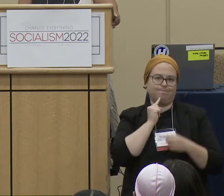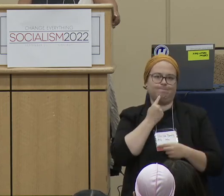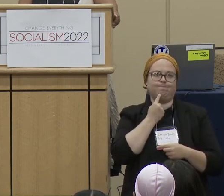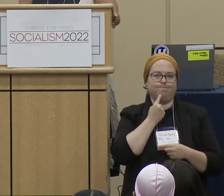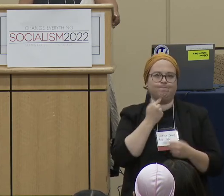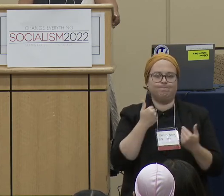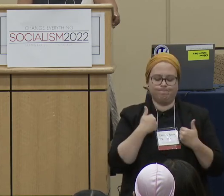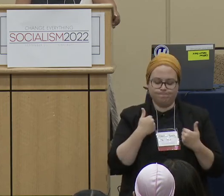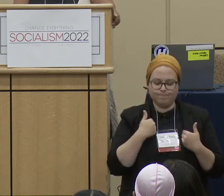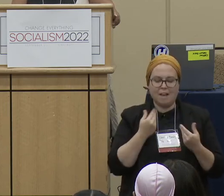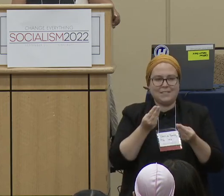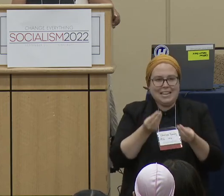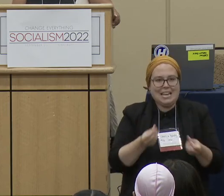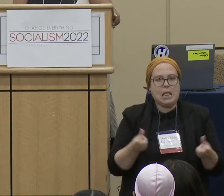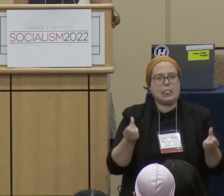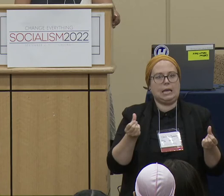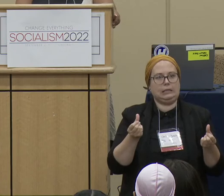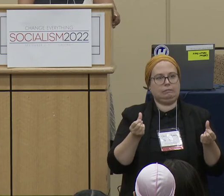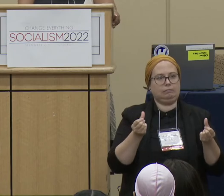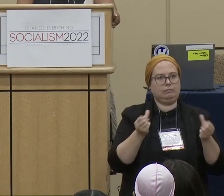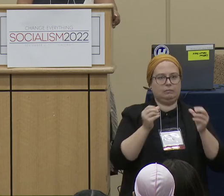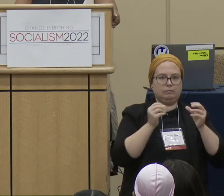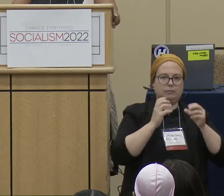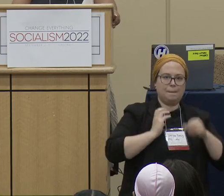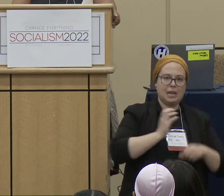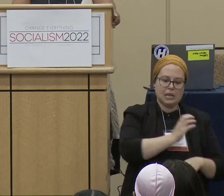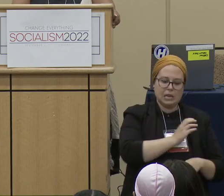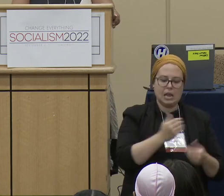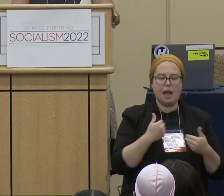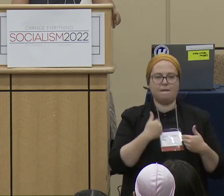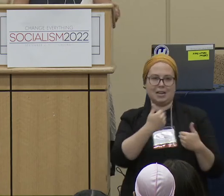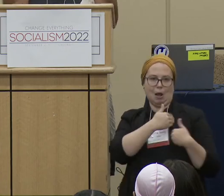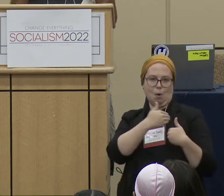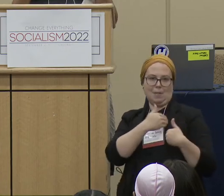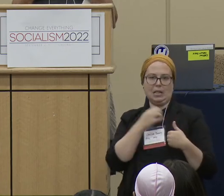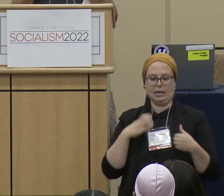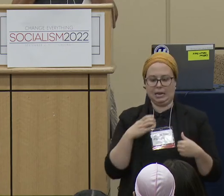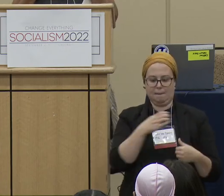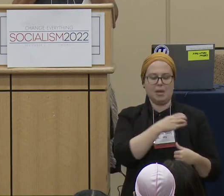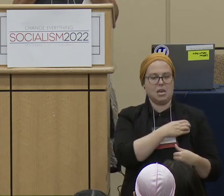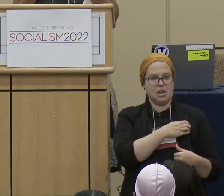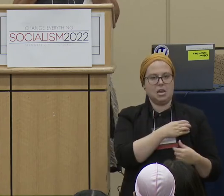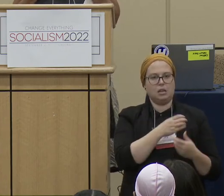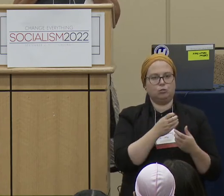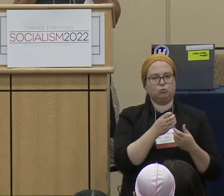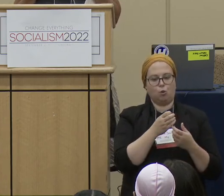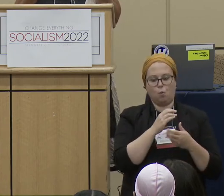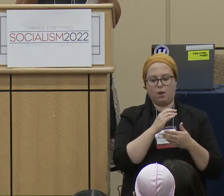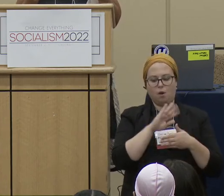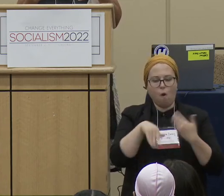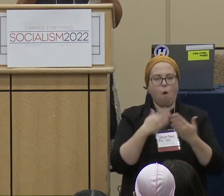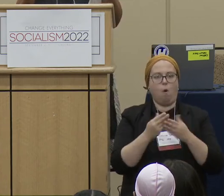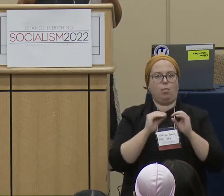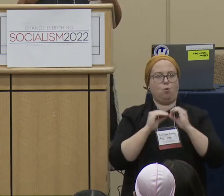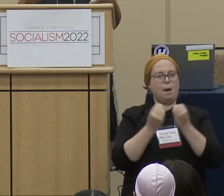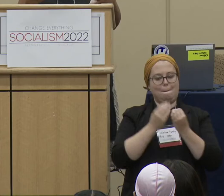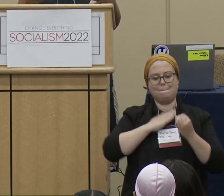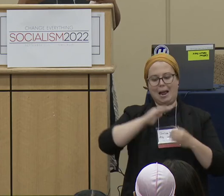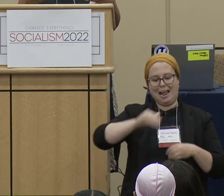organizers are taking it very seriously, that there's healing committees, accountability committees,